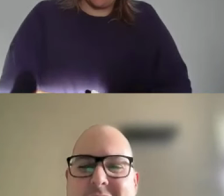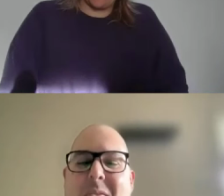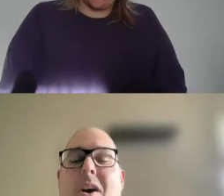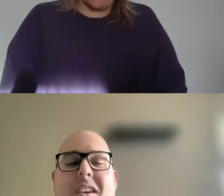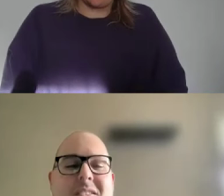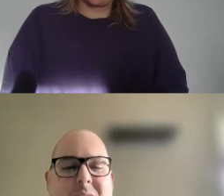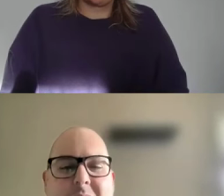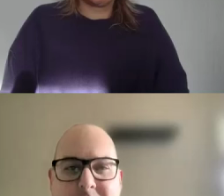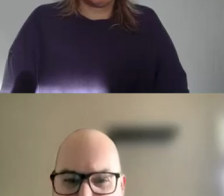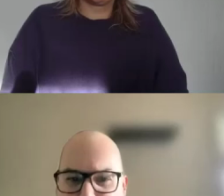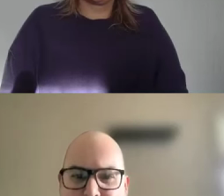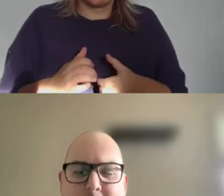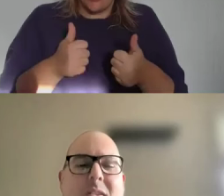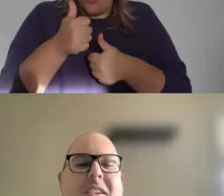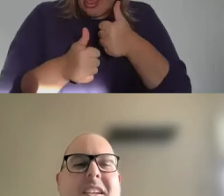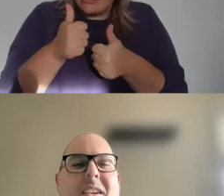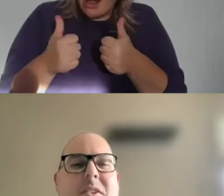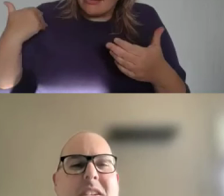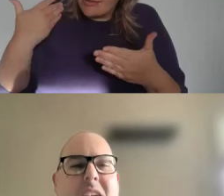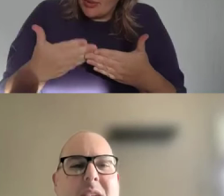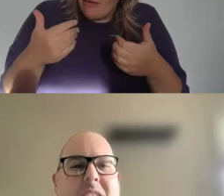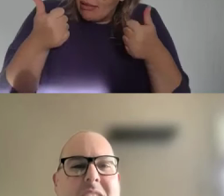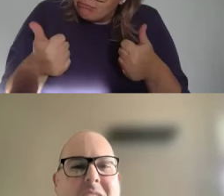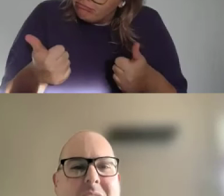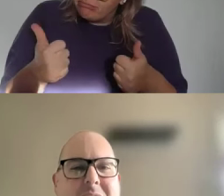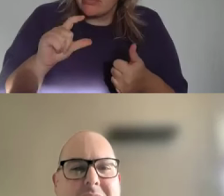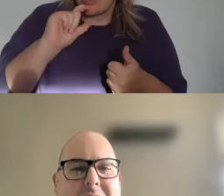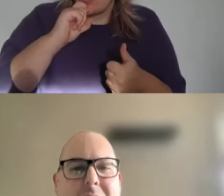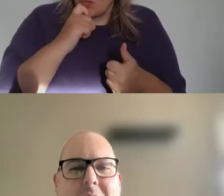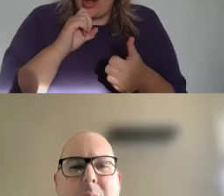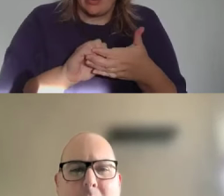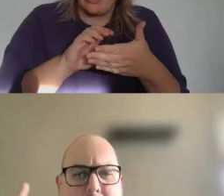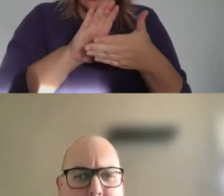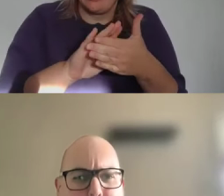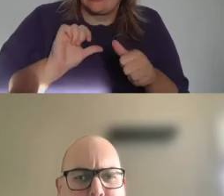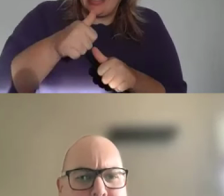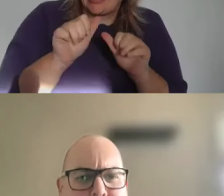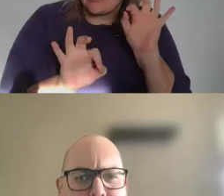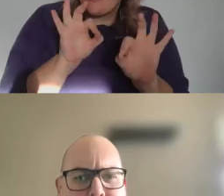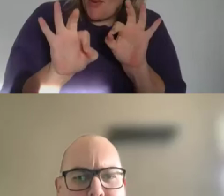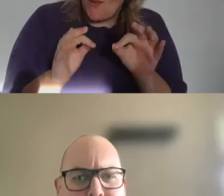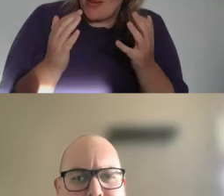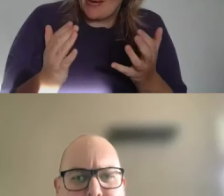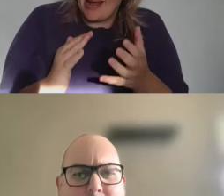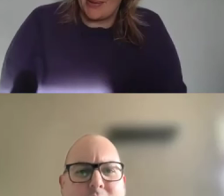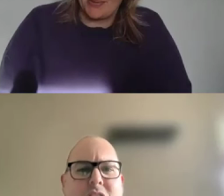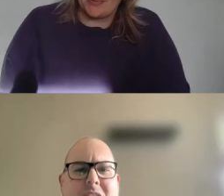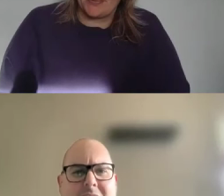Well done so far. This is going really well. We're just going to go and get the other poll up. Launch.